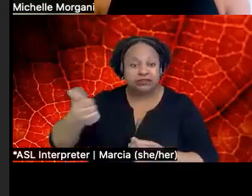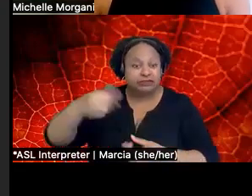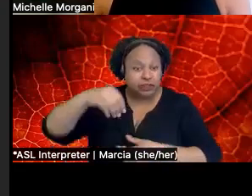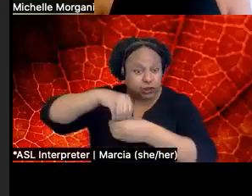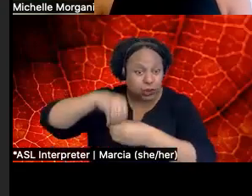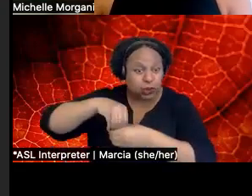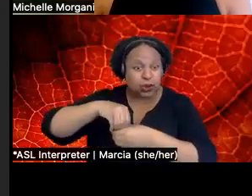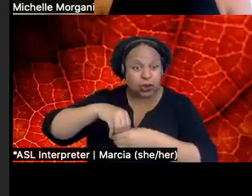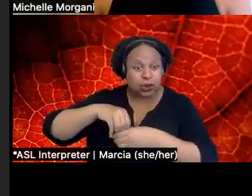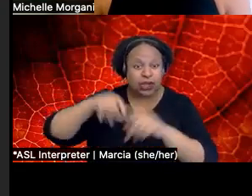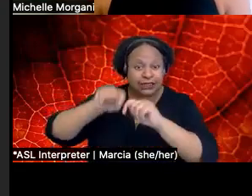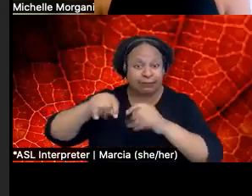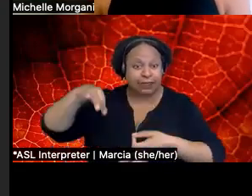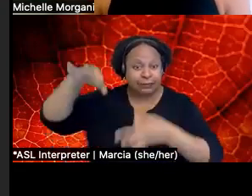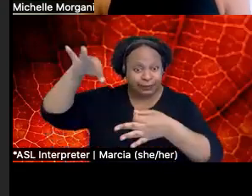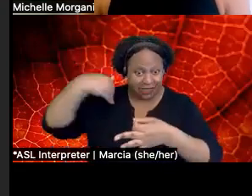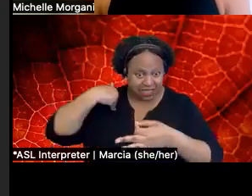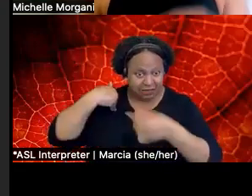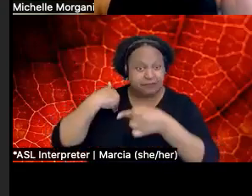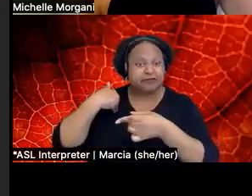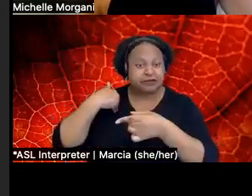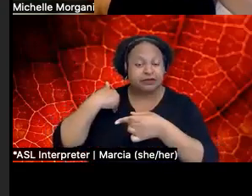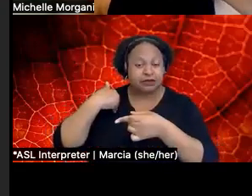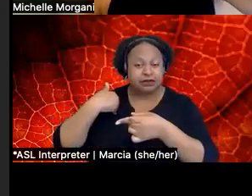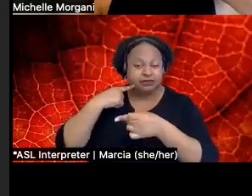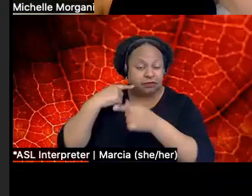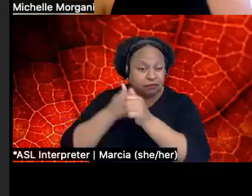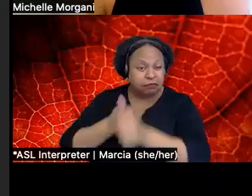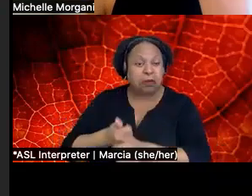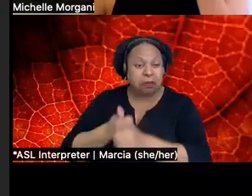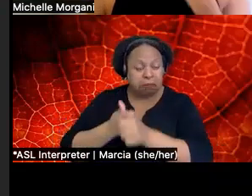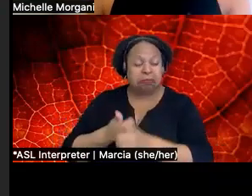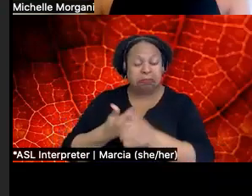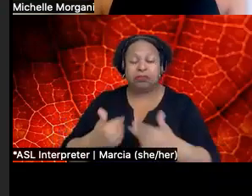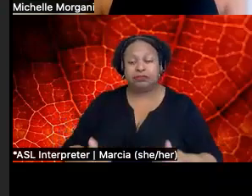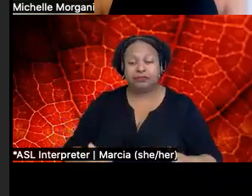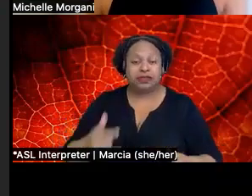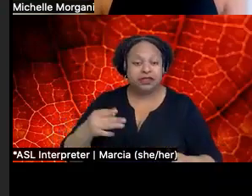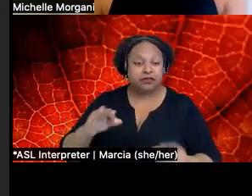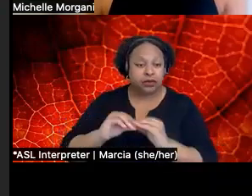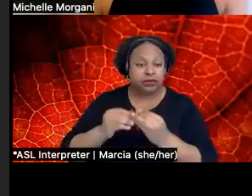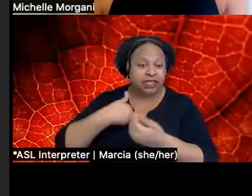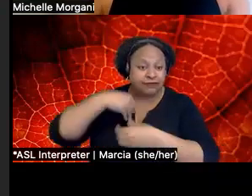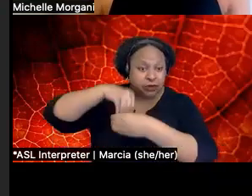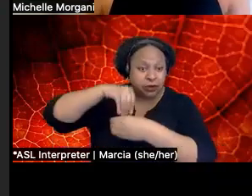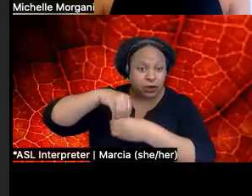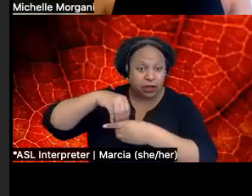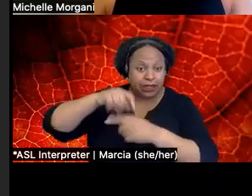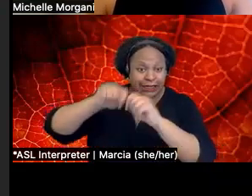And of course, if an organization has their own template, they probably would